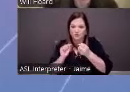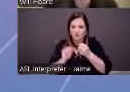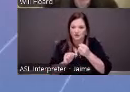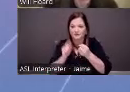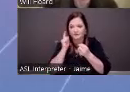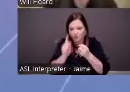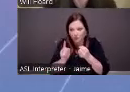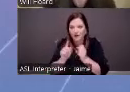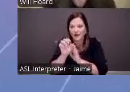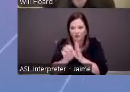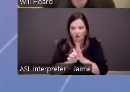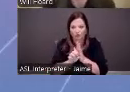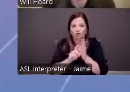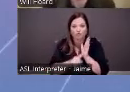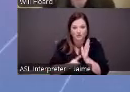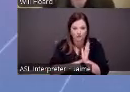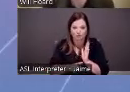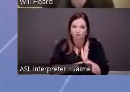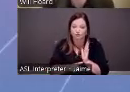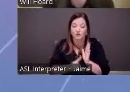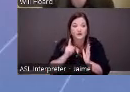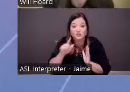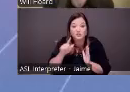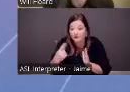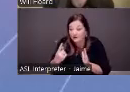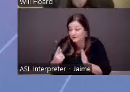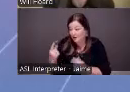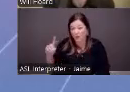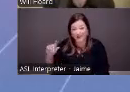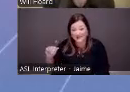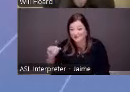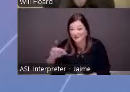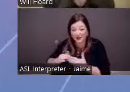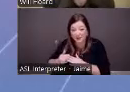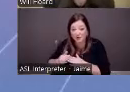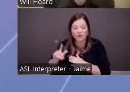but for every community, so that was a huge one. And then again, the mutual learning--